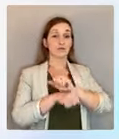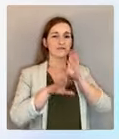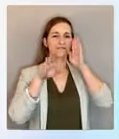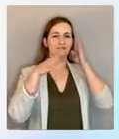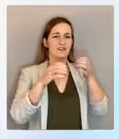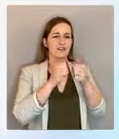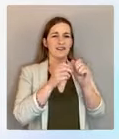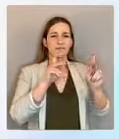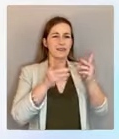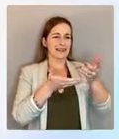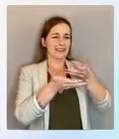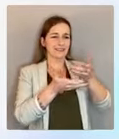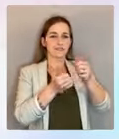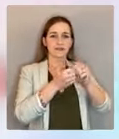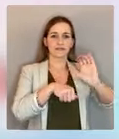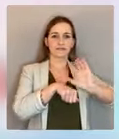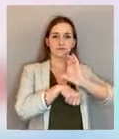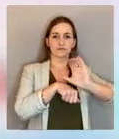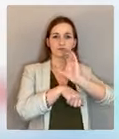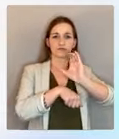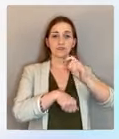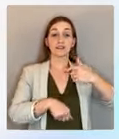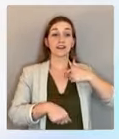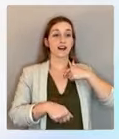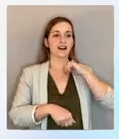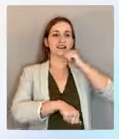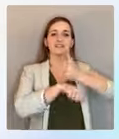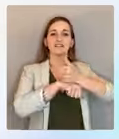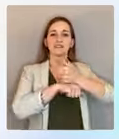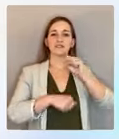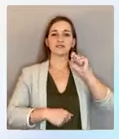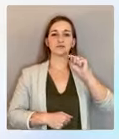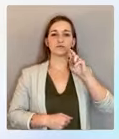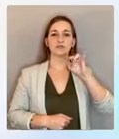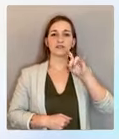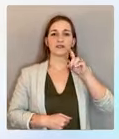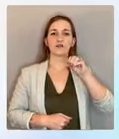most of my work focuses on the way people interface with computers. I'm the creator of a studio called Normal,